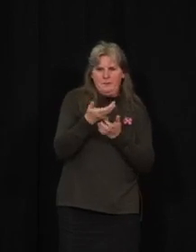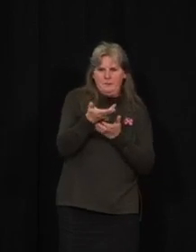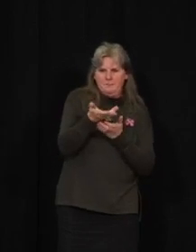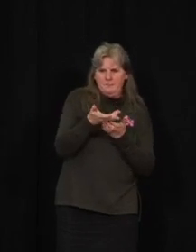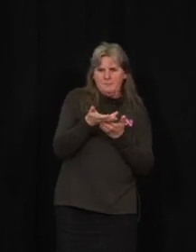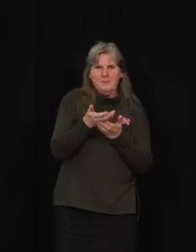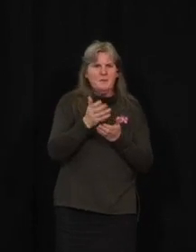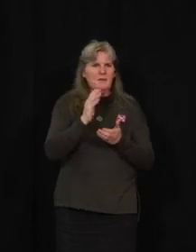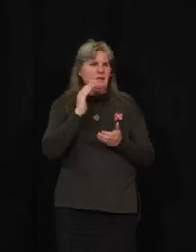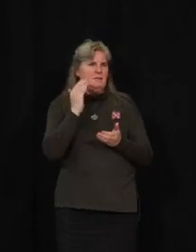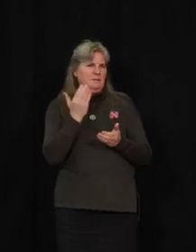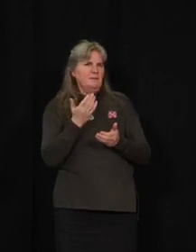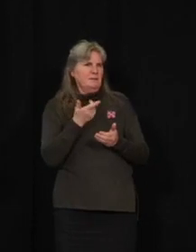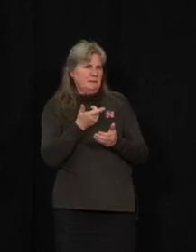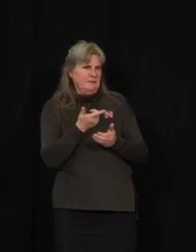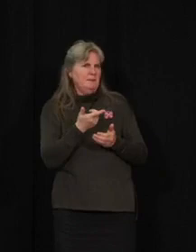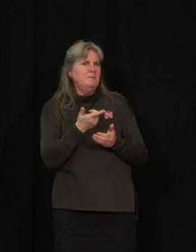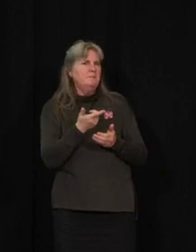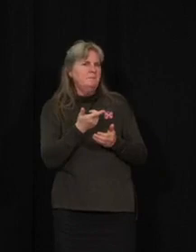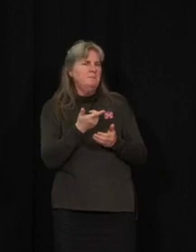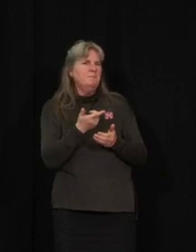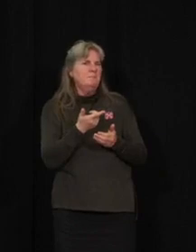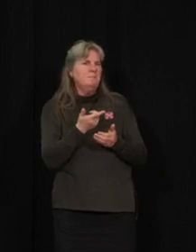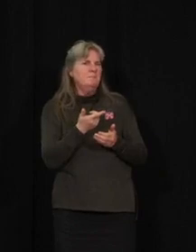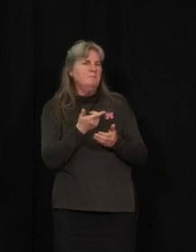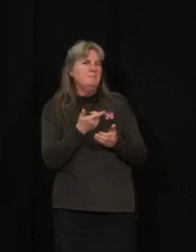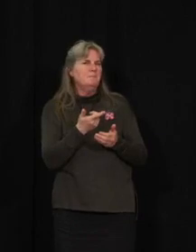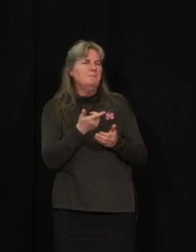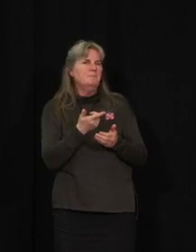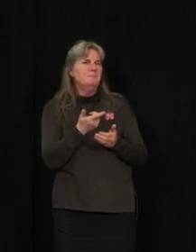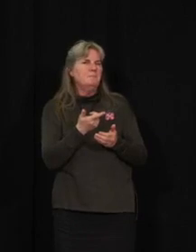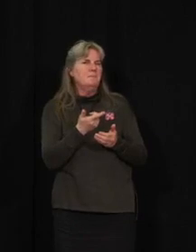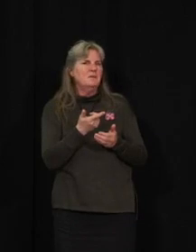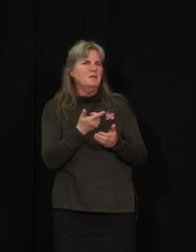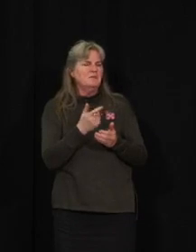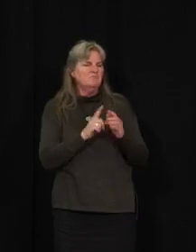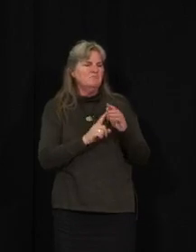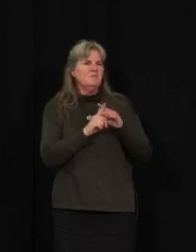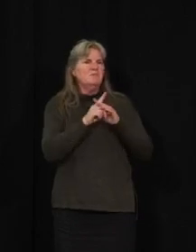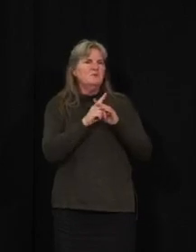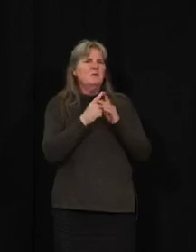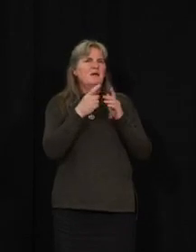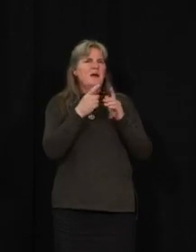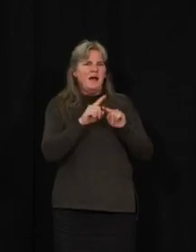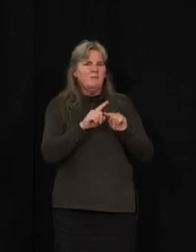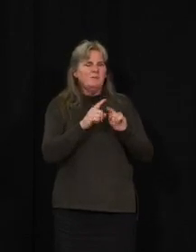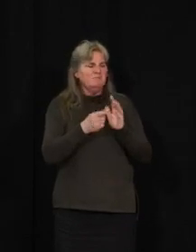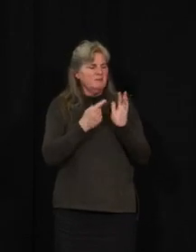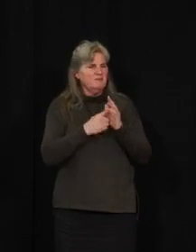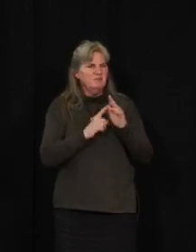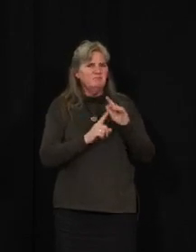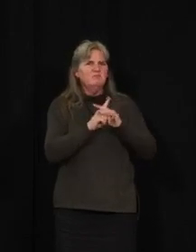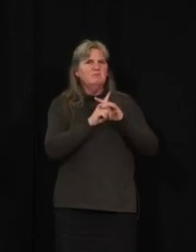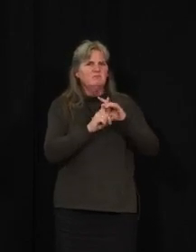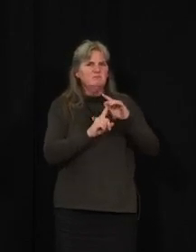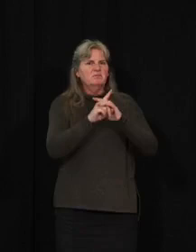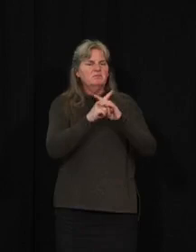very similar to the drives that we have seen over the last thre,